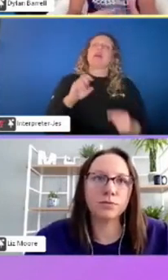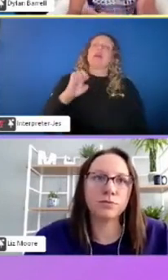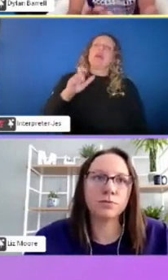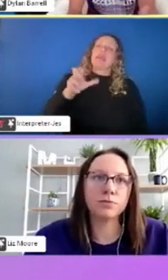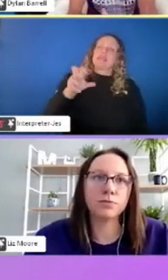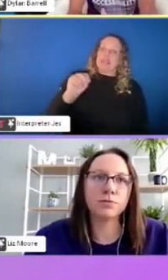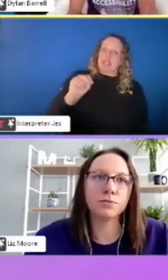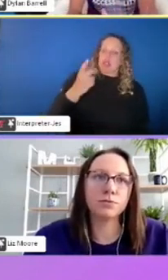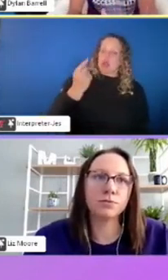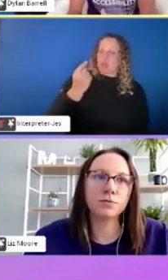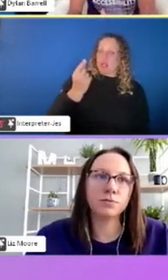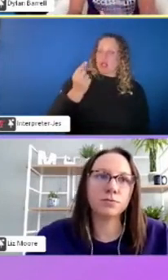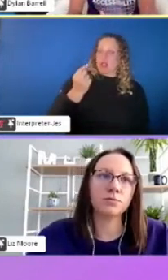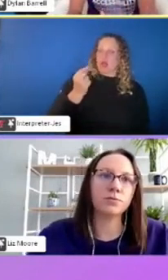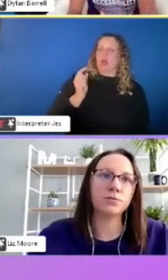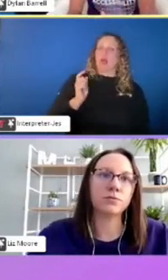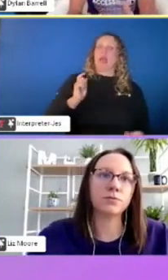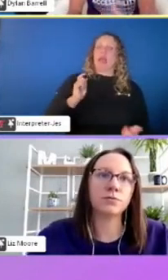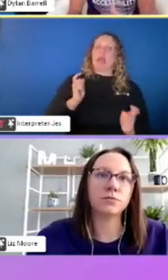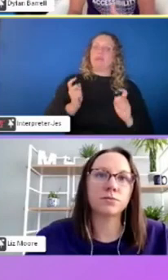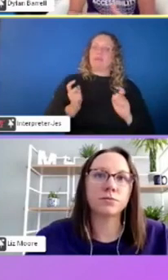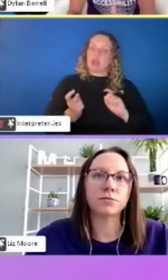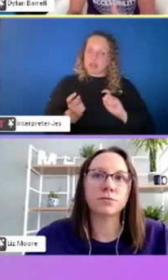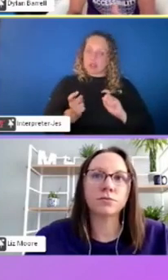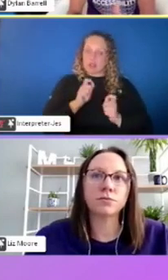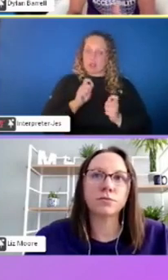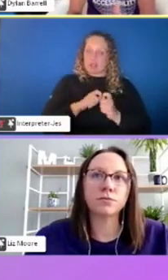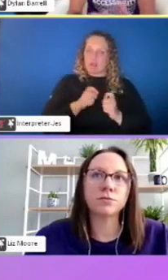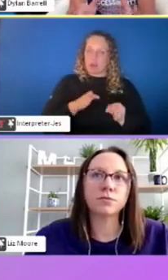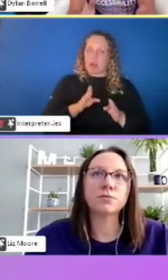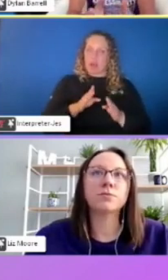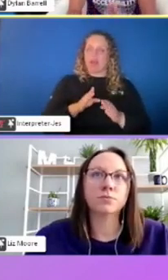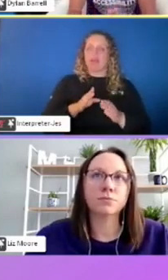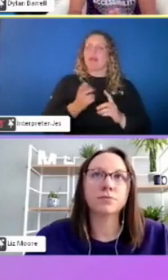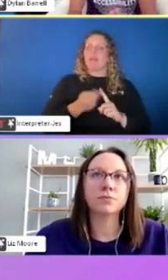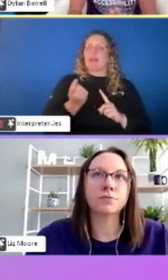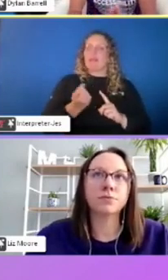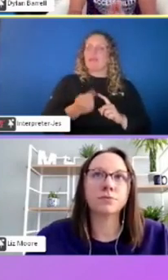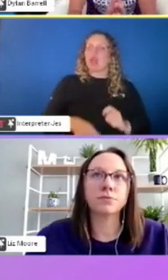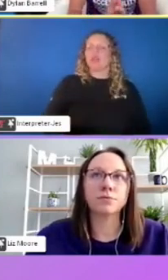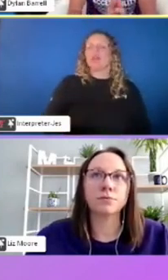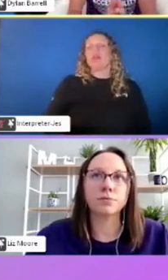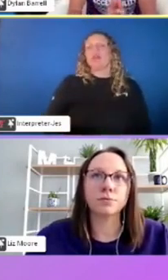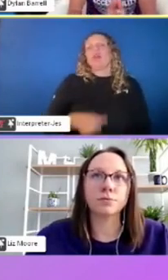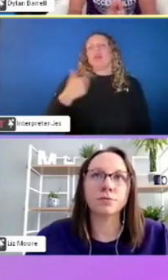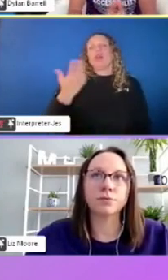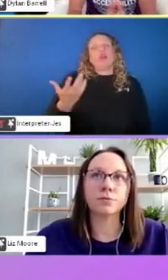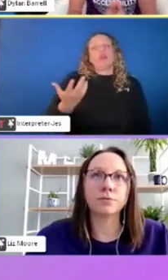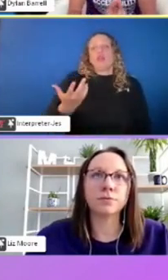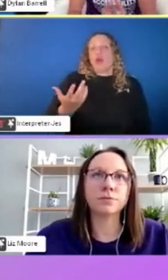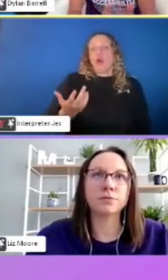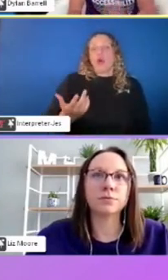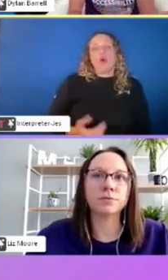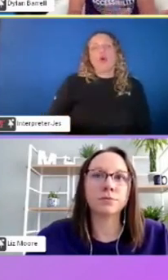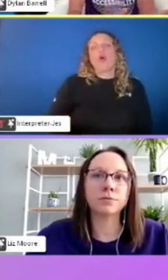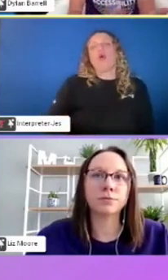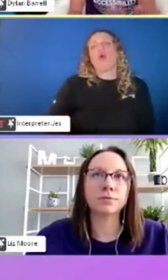it configures them in a particular way by default. So I mentioned that one of the changes we made